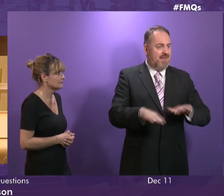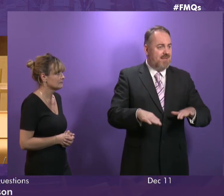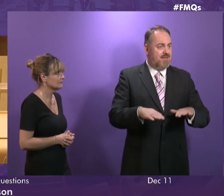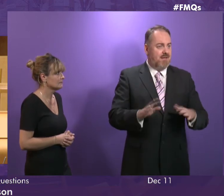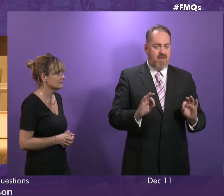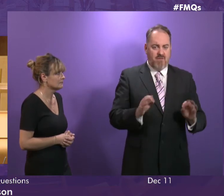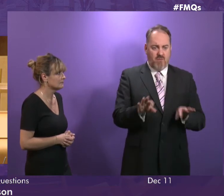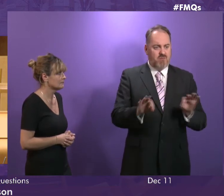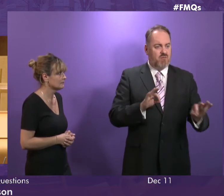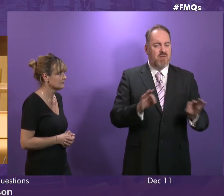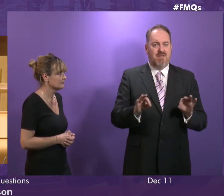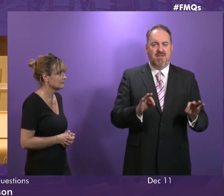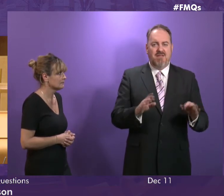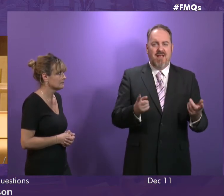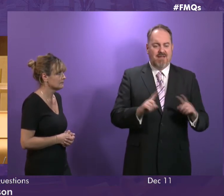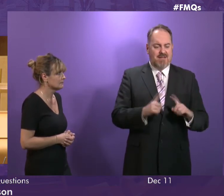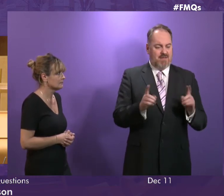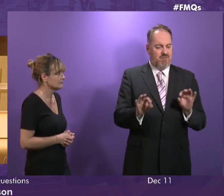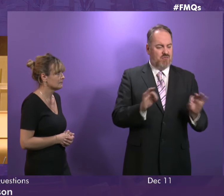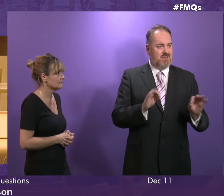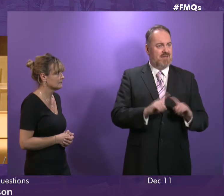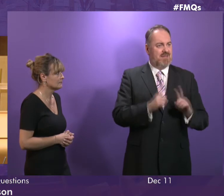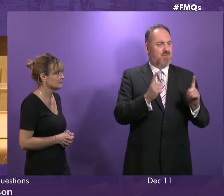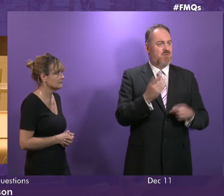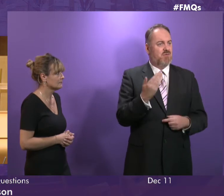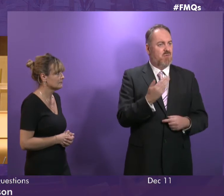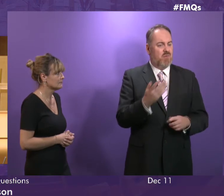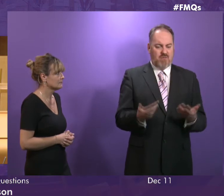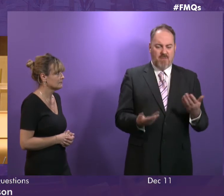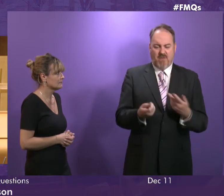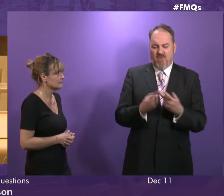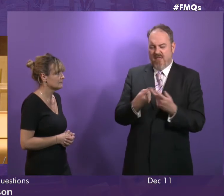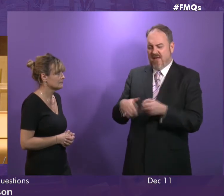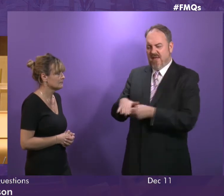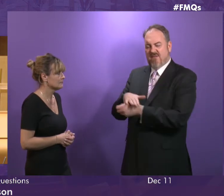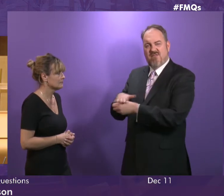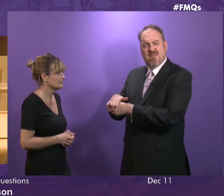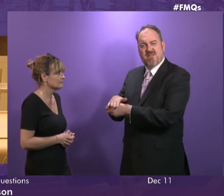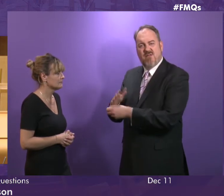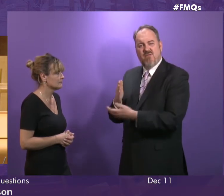options at different schools in different areas? Does the First Minister accept the